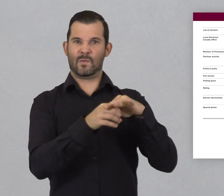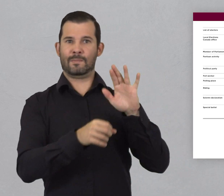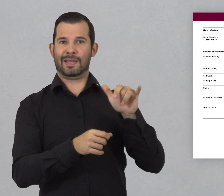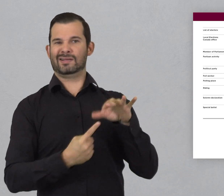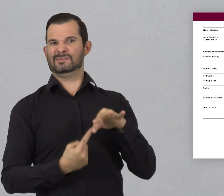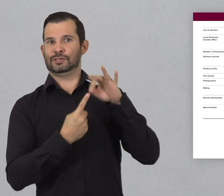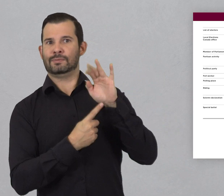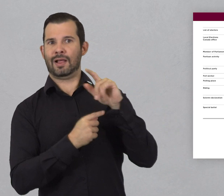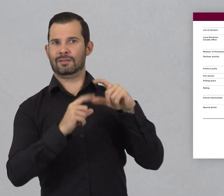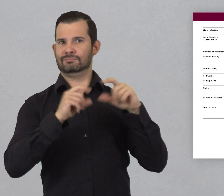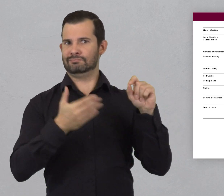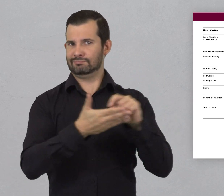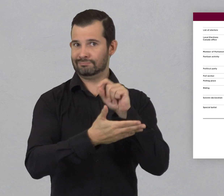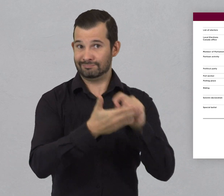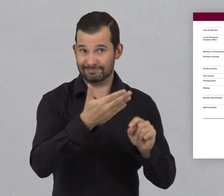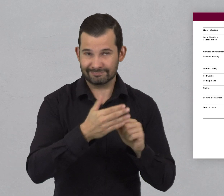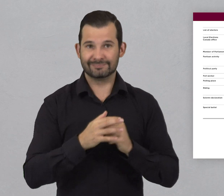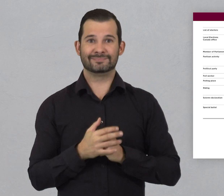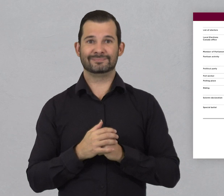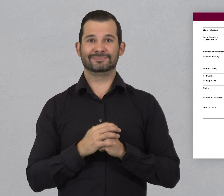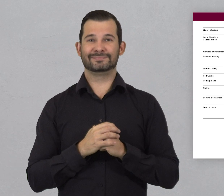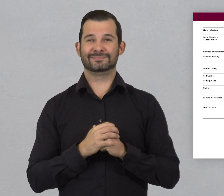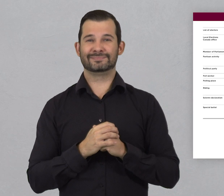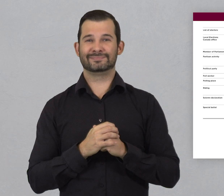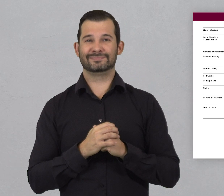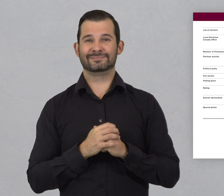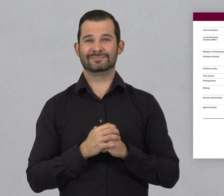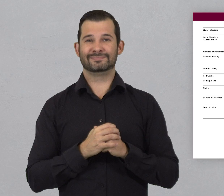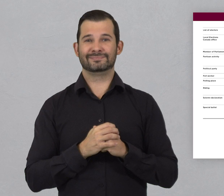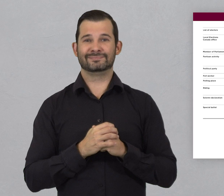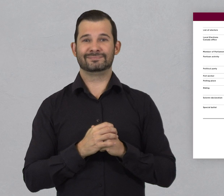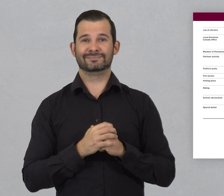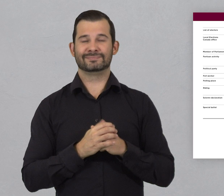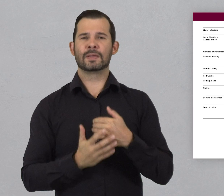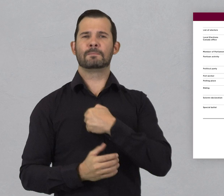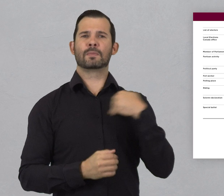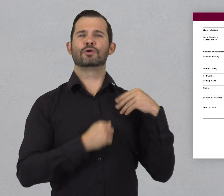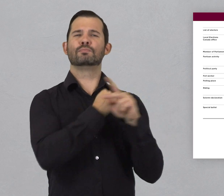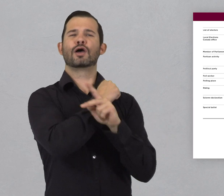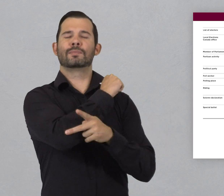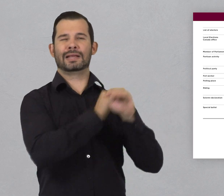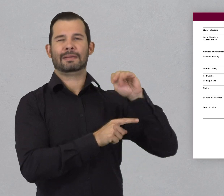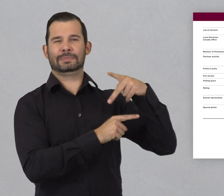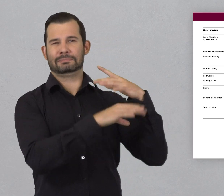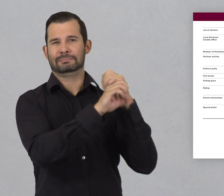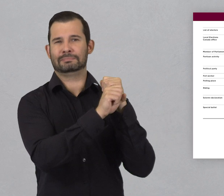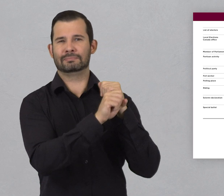register to vote and vote by special ballot. Member of Parliament: The elected